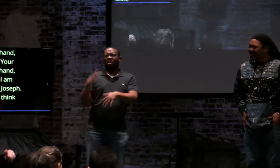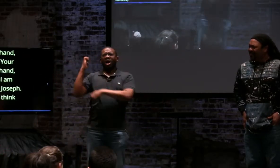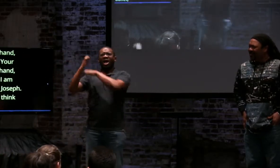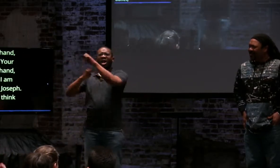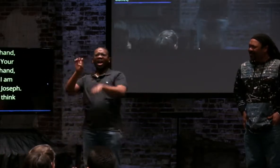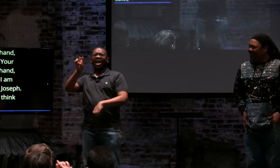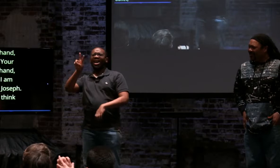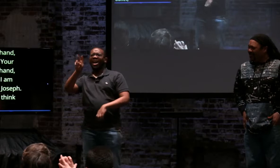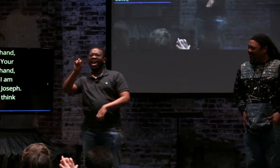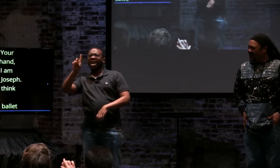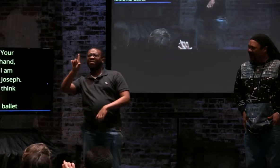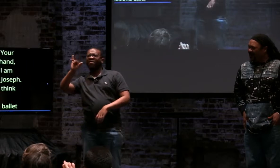when you think of hip-hop,